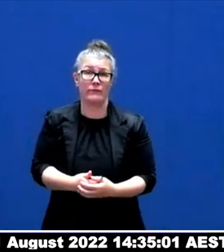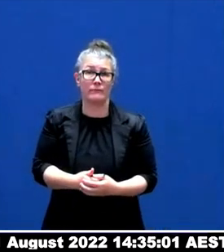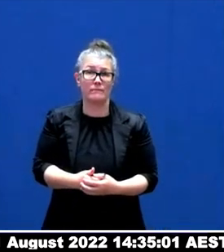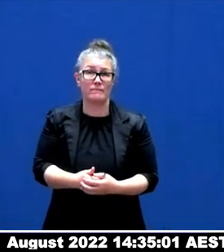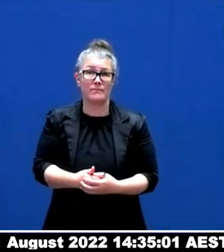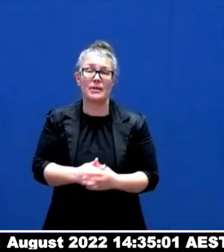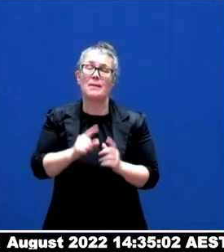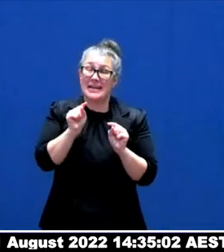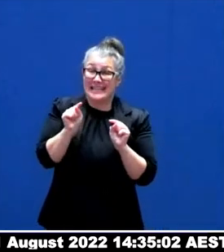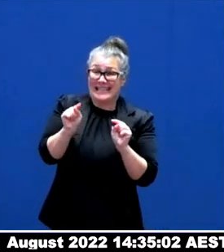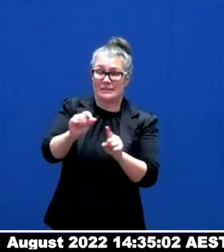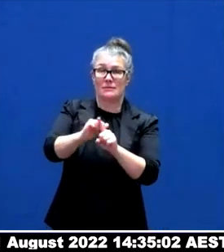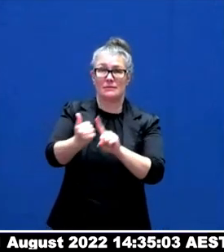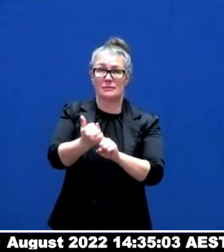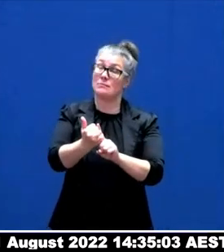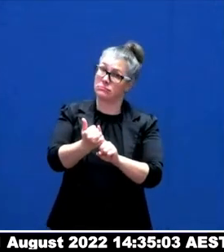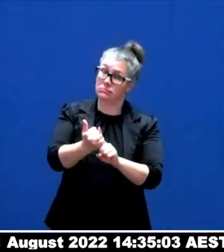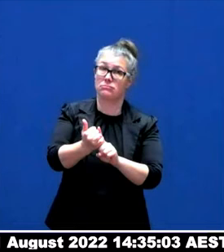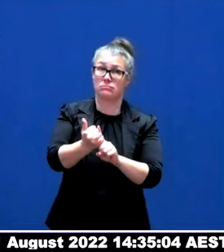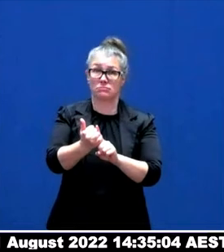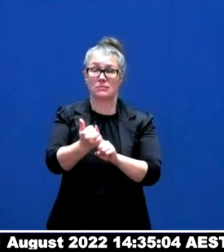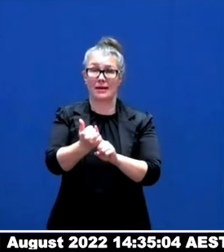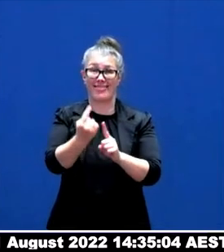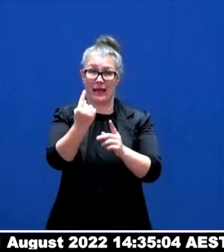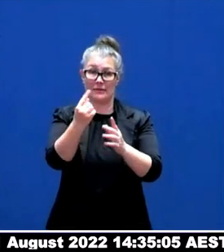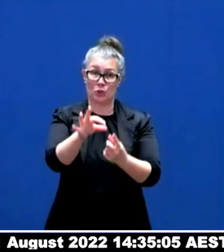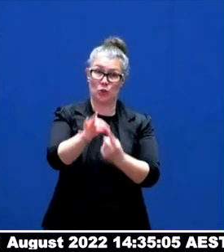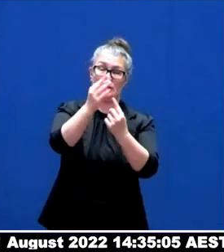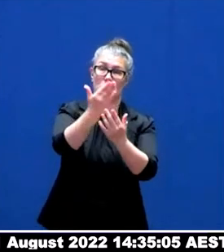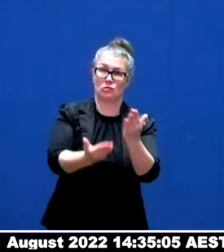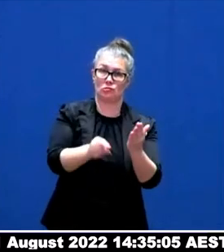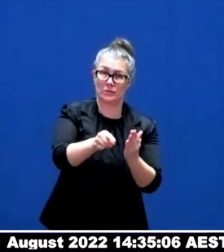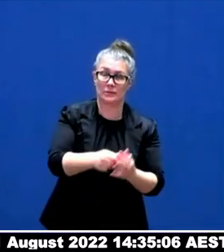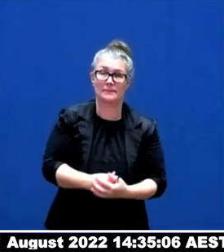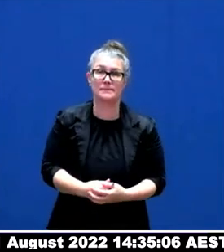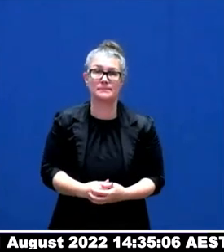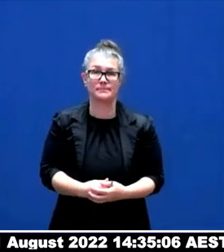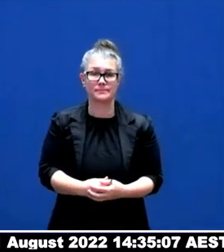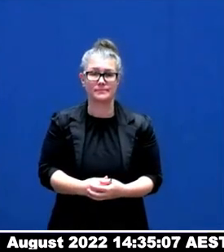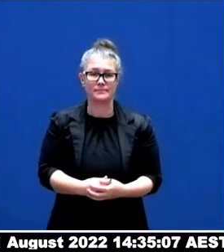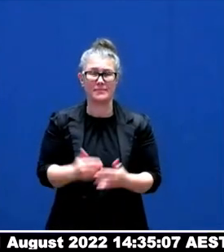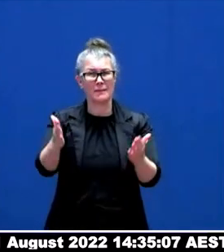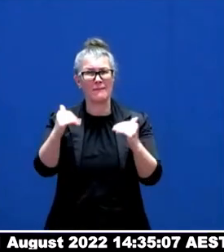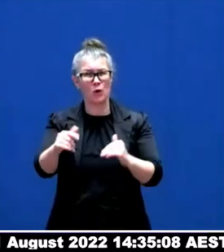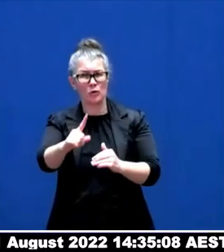whole another level, yes. Now, you referred in your answer before to you might have provided medium-term